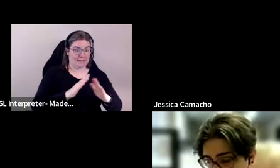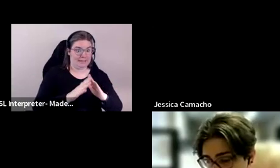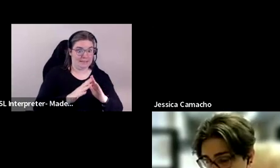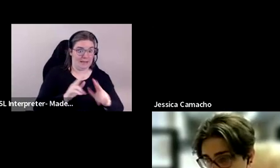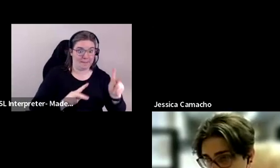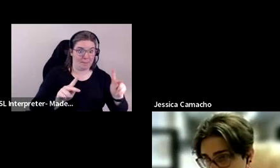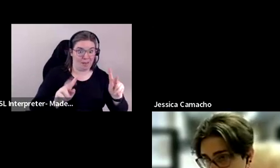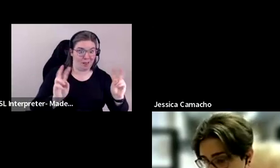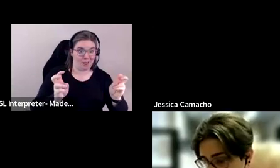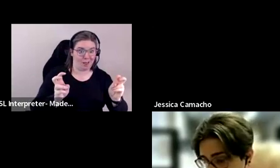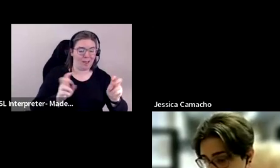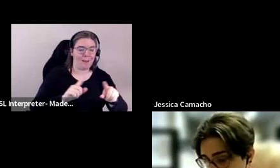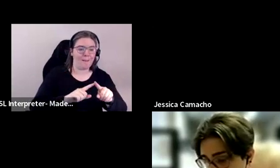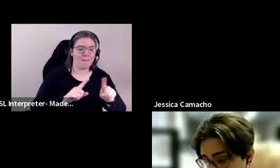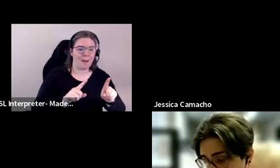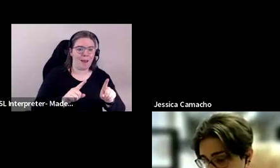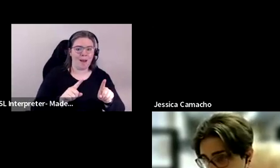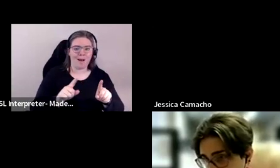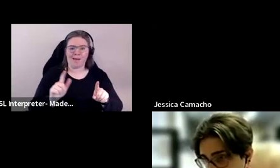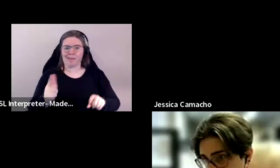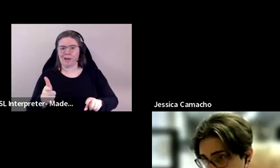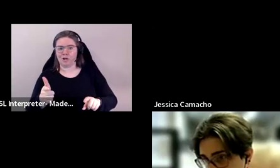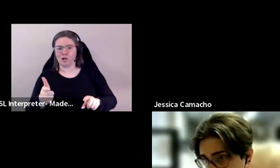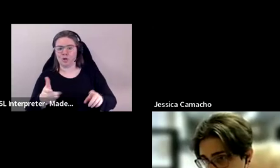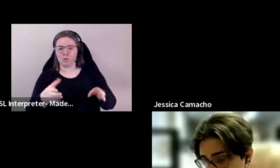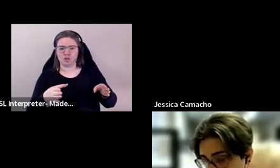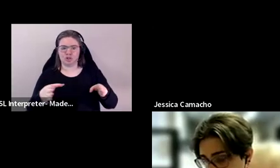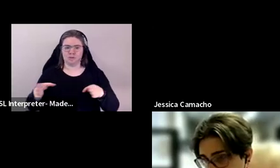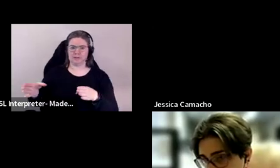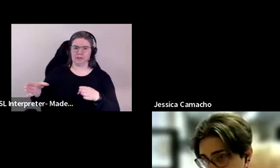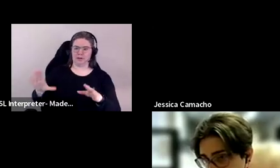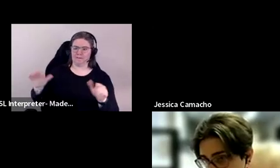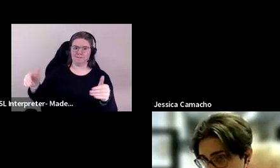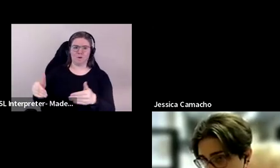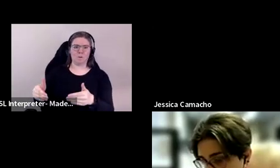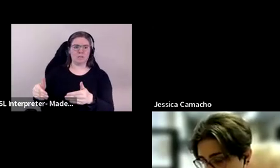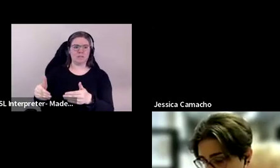Catherine Bogdanski: But then in a month or 2 we're shifting. We're focusing on supporting the county folk.